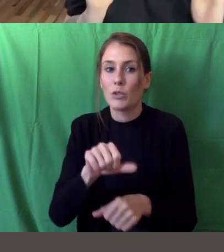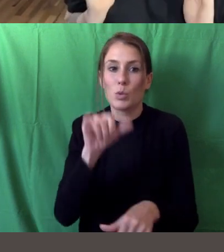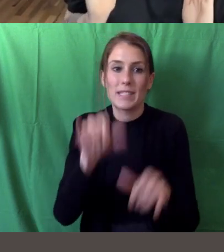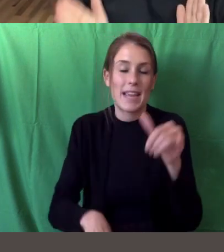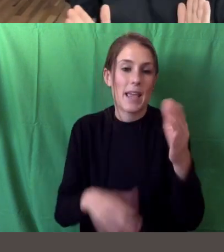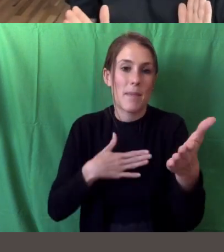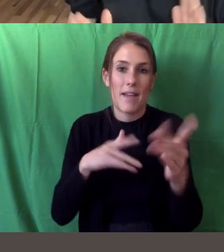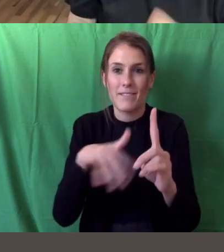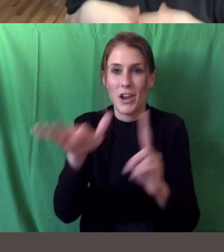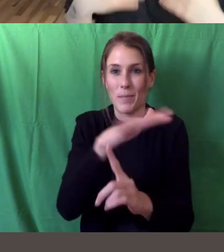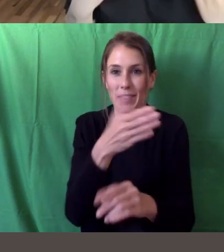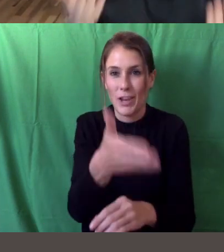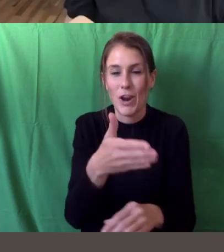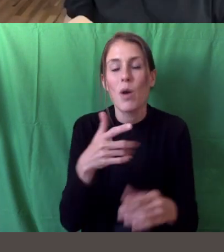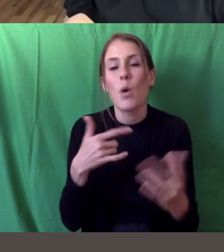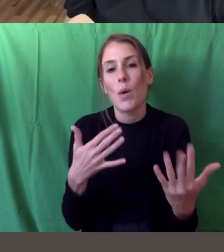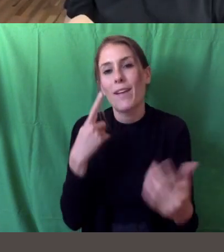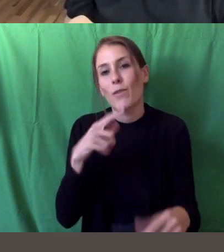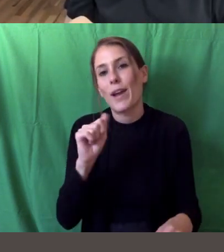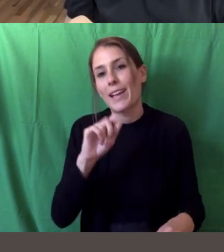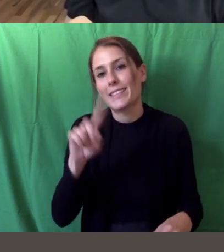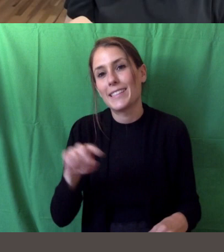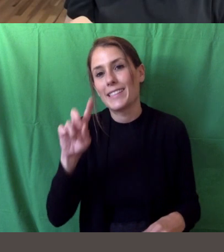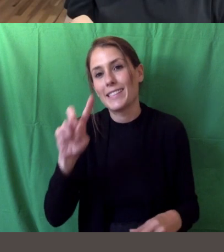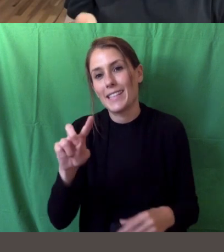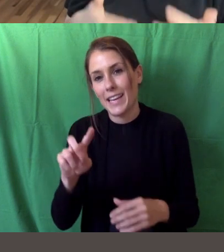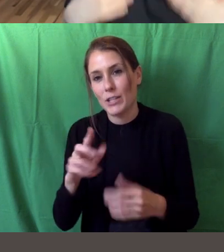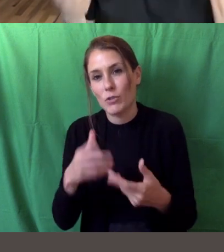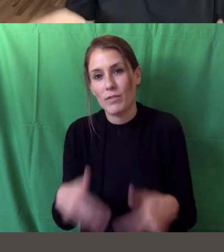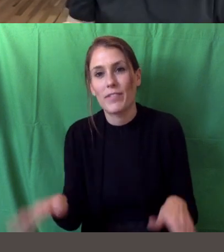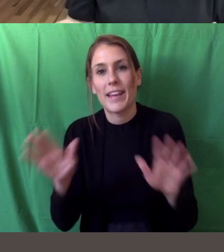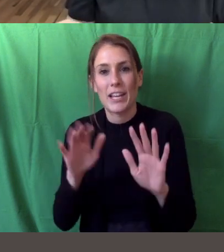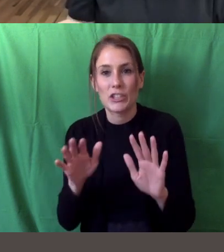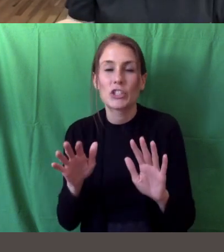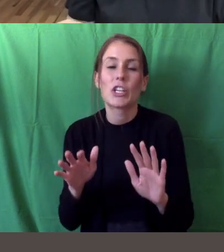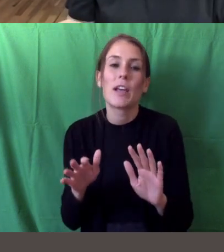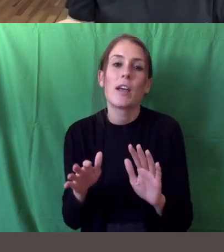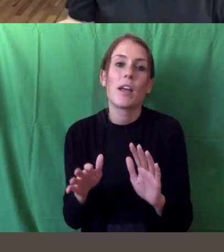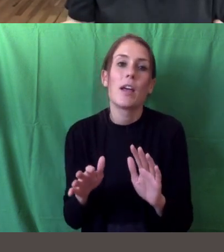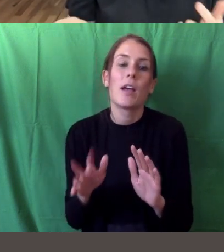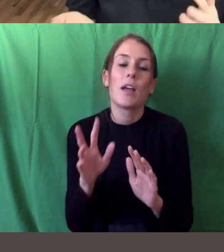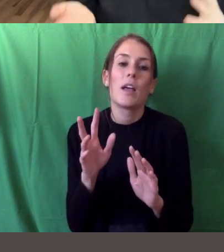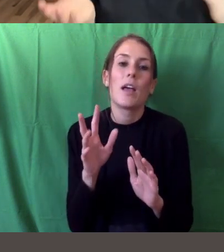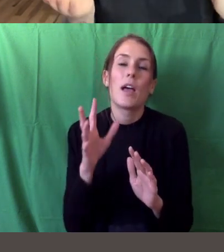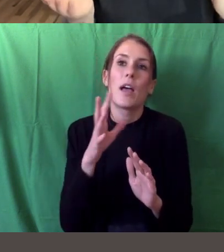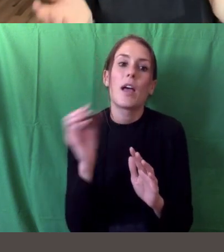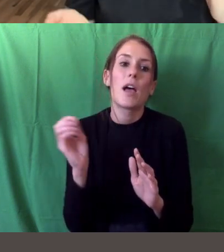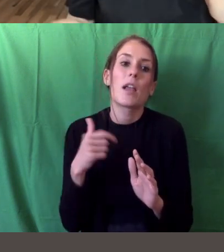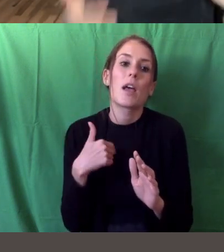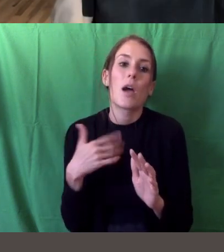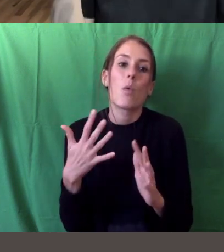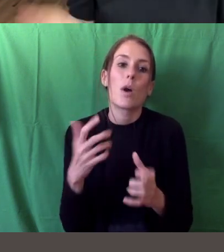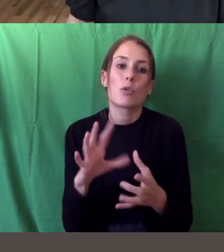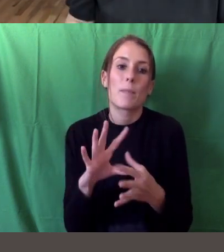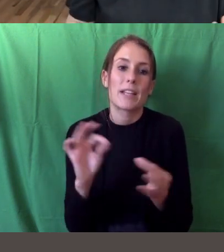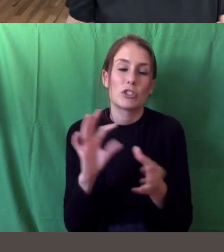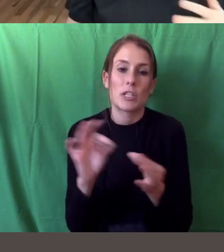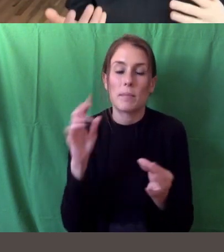So we're just going to stay here, wait for azd to finish, kind of building out all of our resources for us. And I want to kind of mention this,